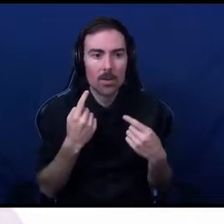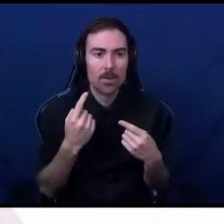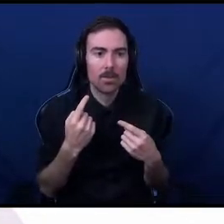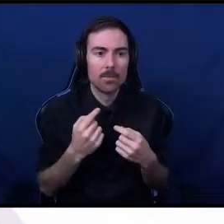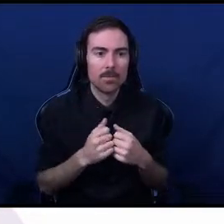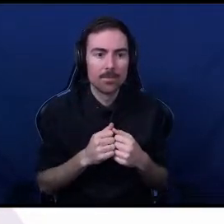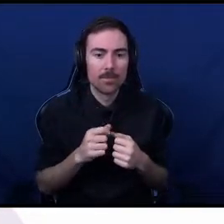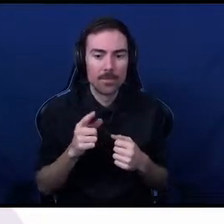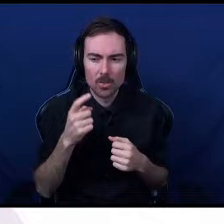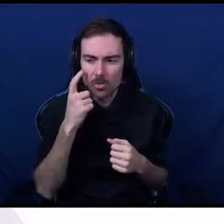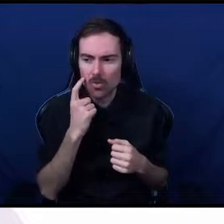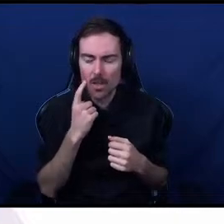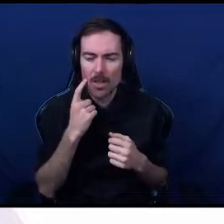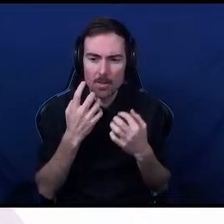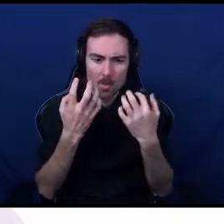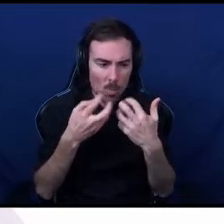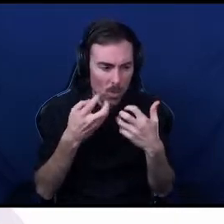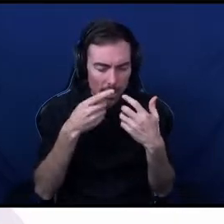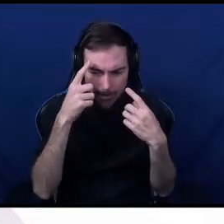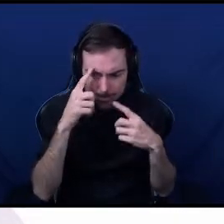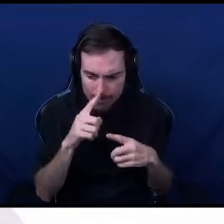was trying to figure out ways that he could potentially allow